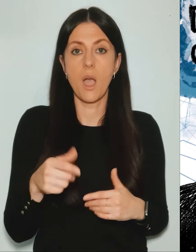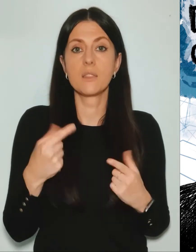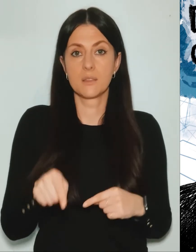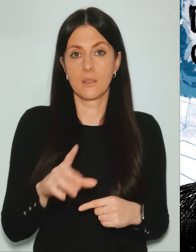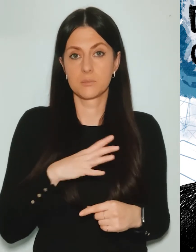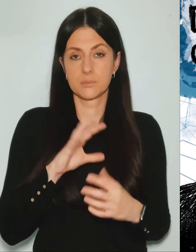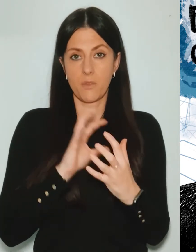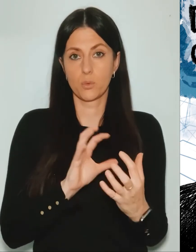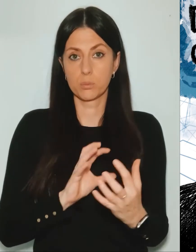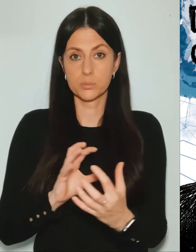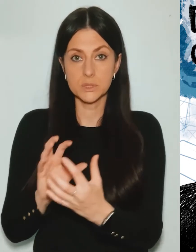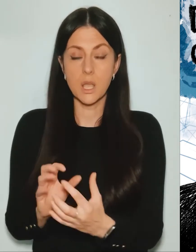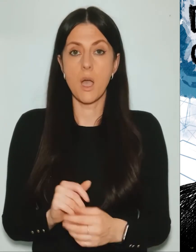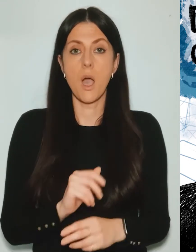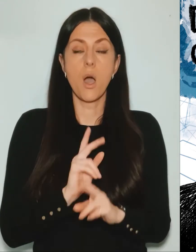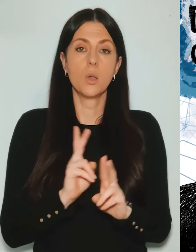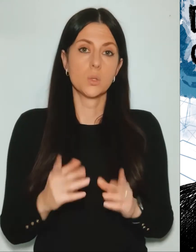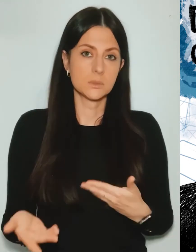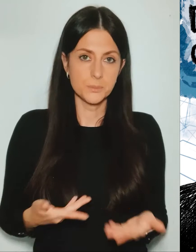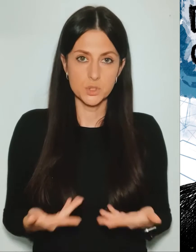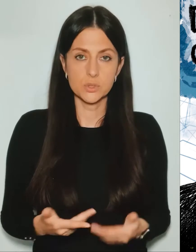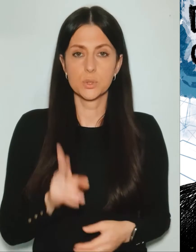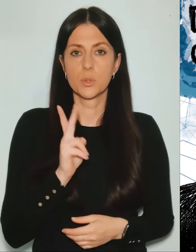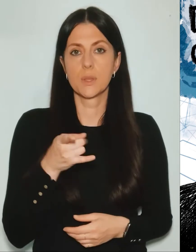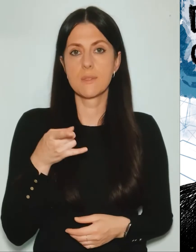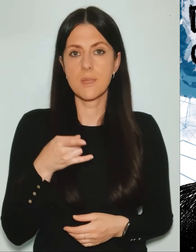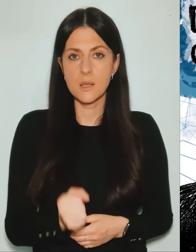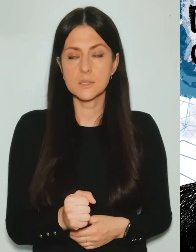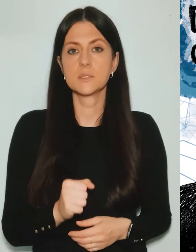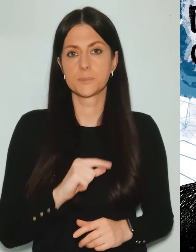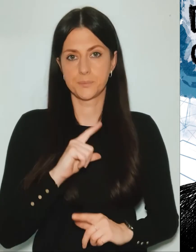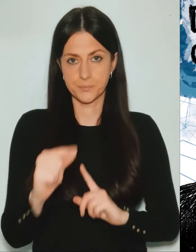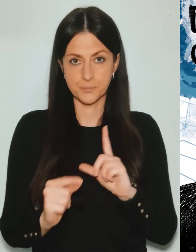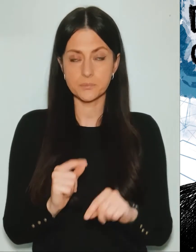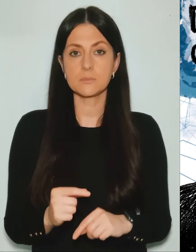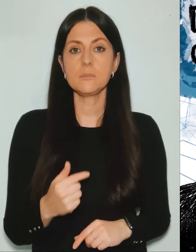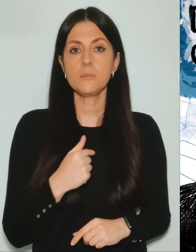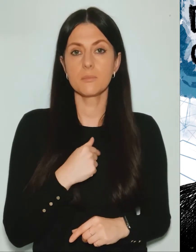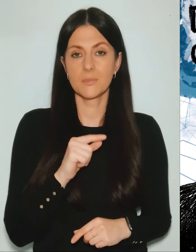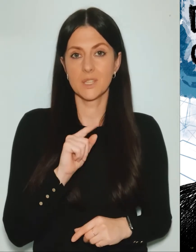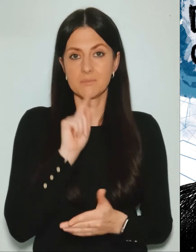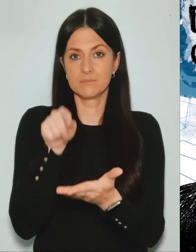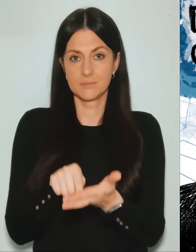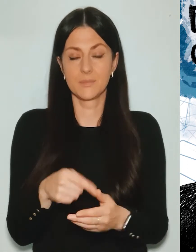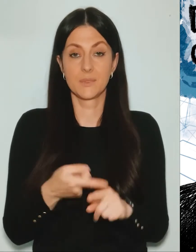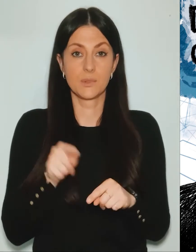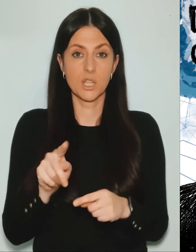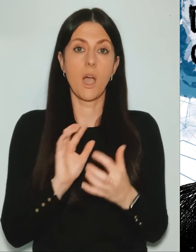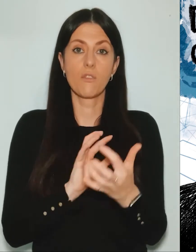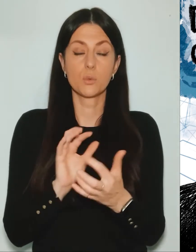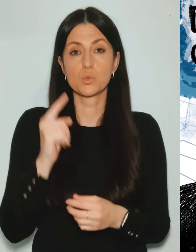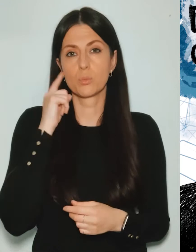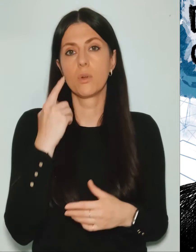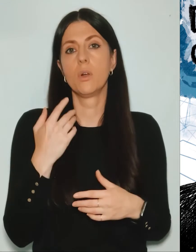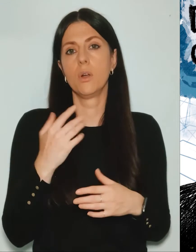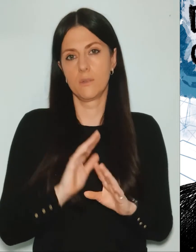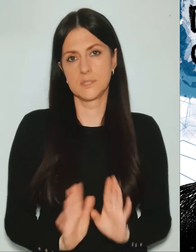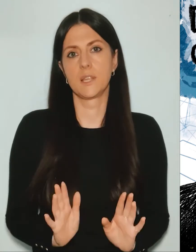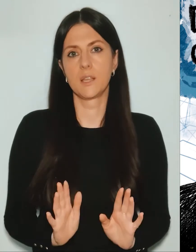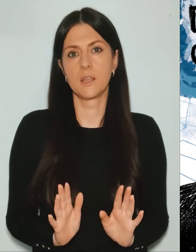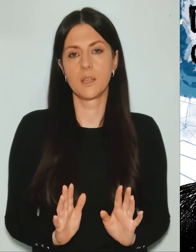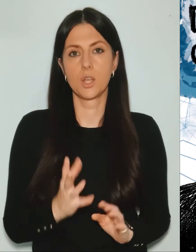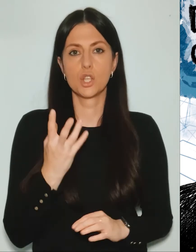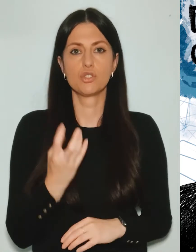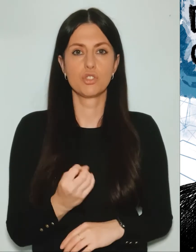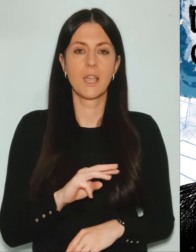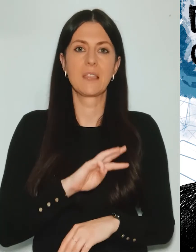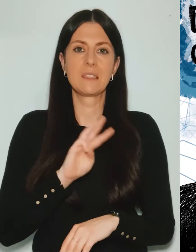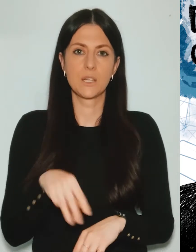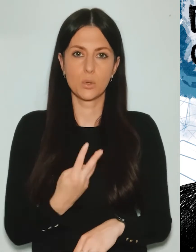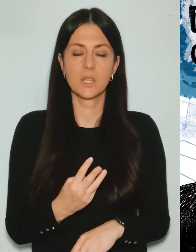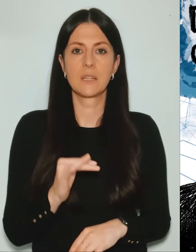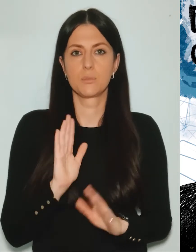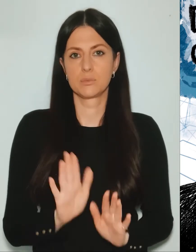Someone walked, someone took a taxi. We got to those buses and thought, well, 3 more hours – and we'll be in Zaporizhzhya. But no.